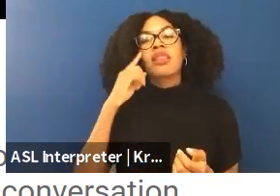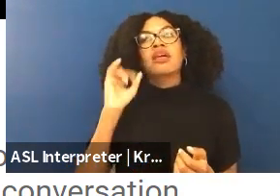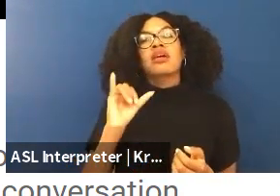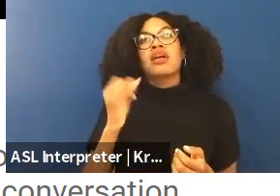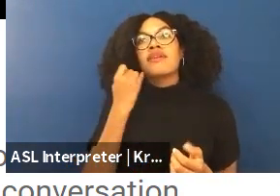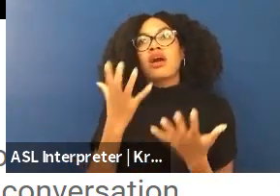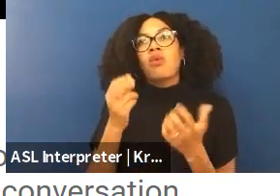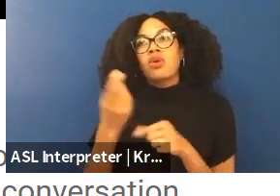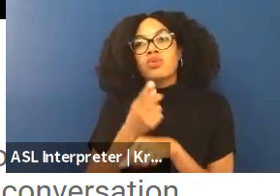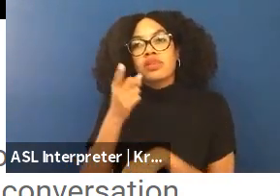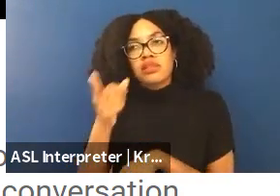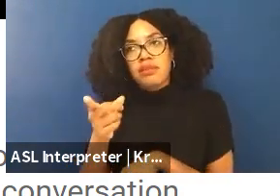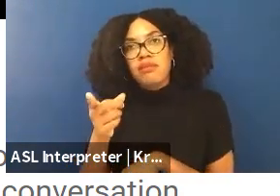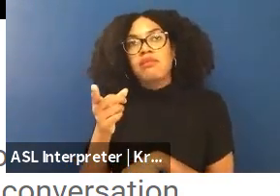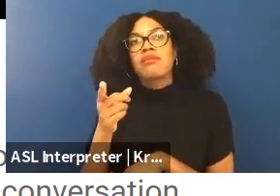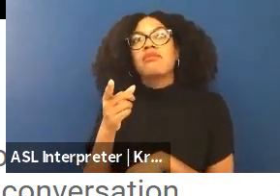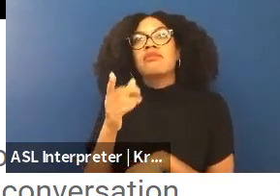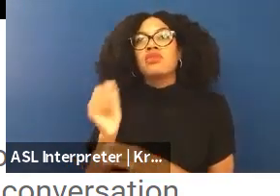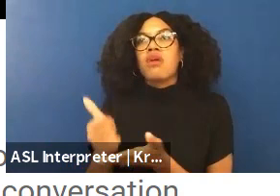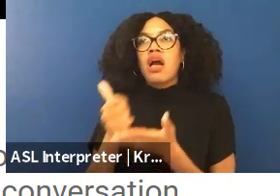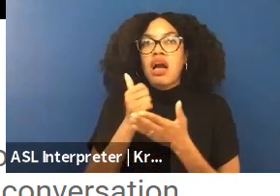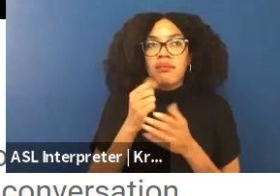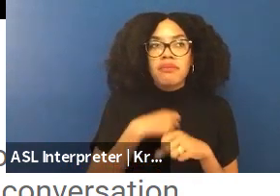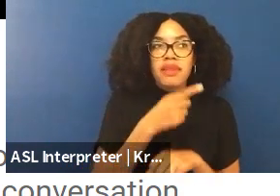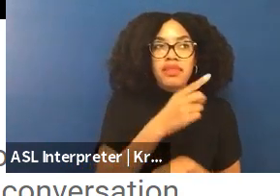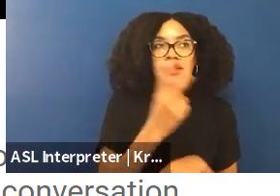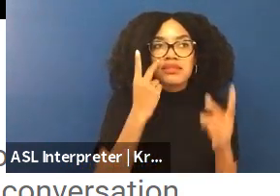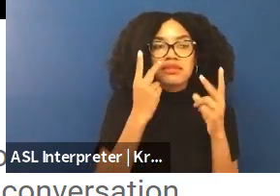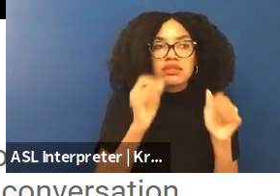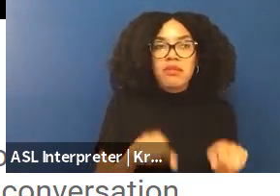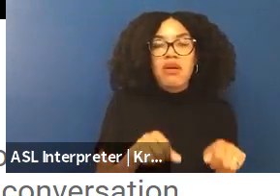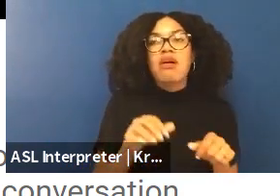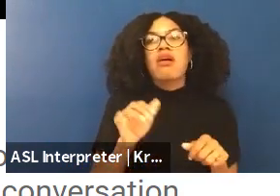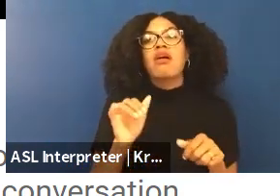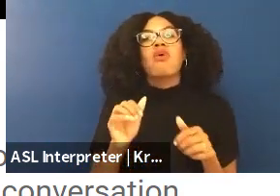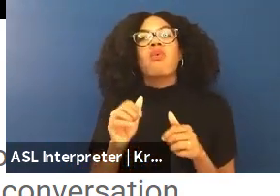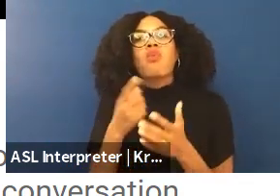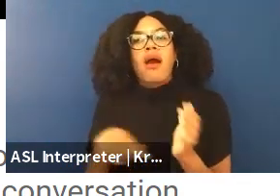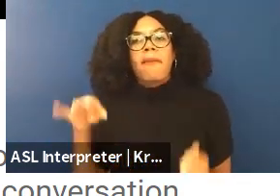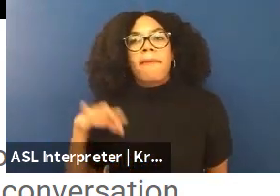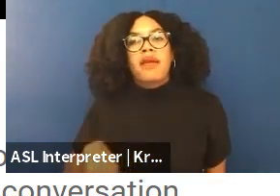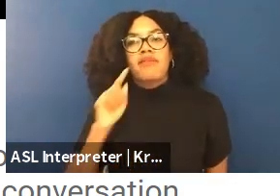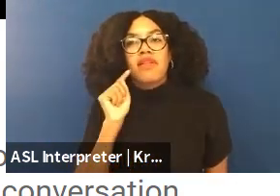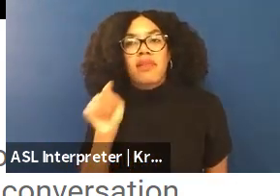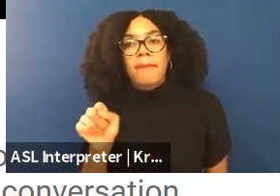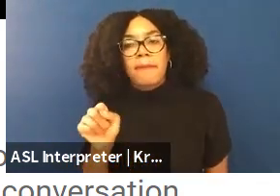How can I promote them? How can I make them-- you know. And so, for workshops where we have multiple